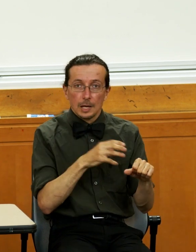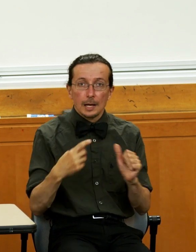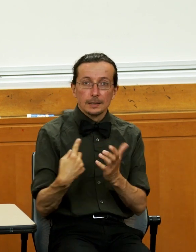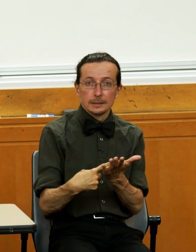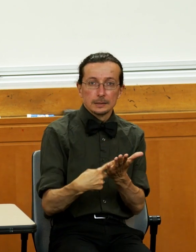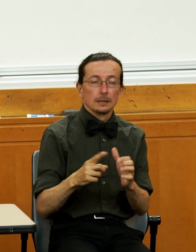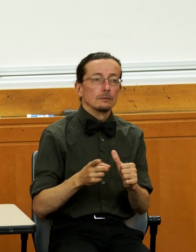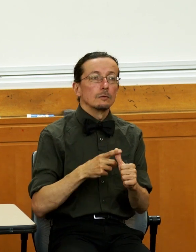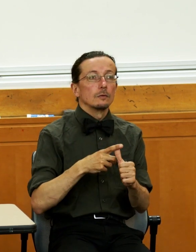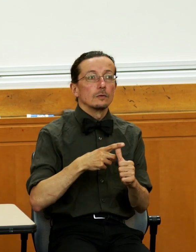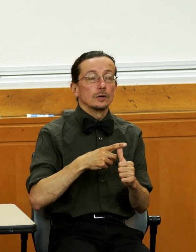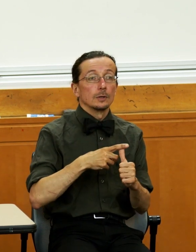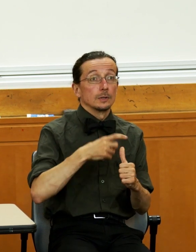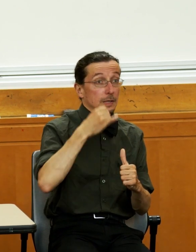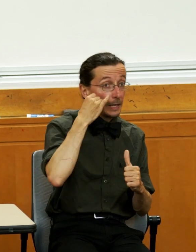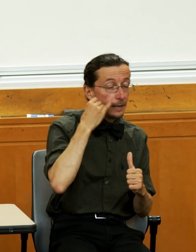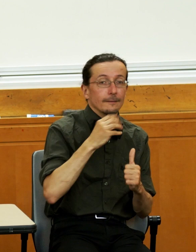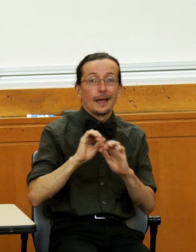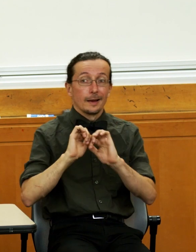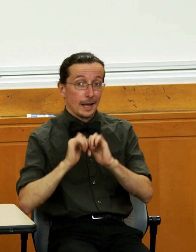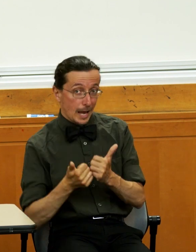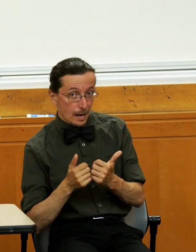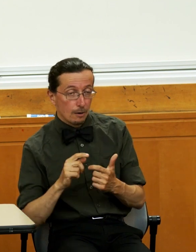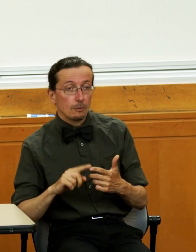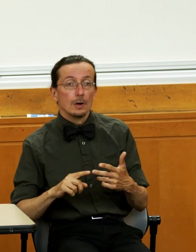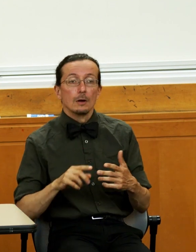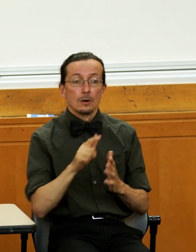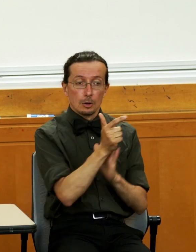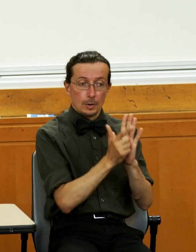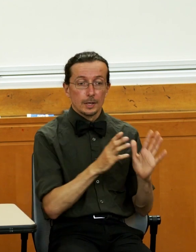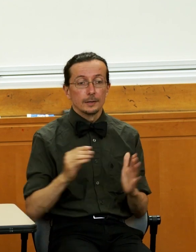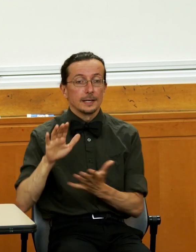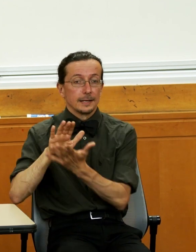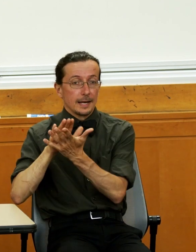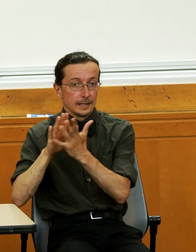whether, and then, if so, how, lawyers and academics can better support the movement's